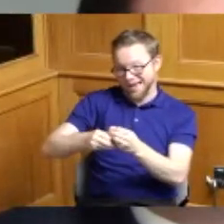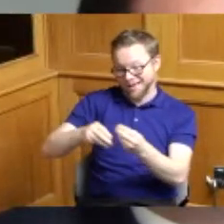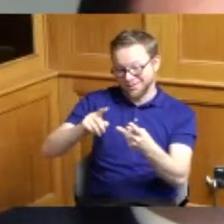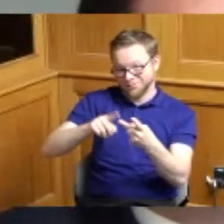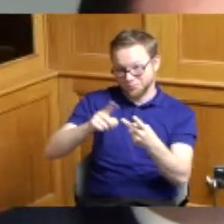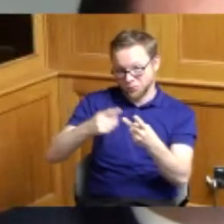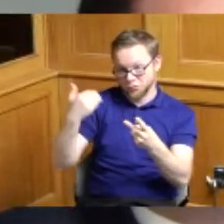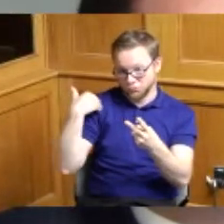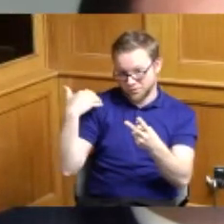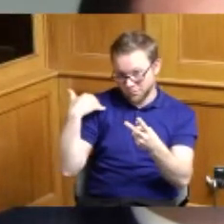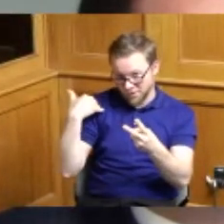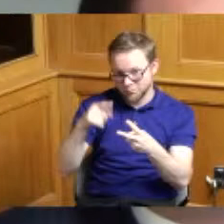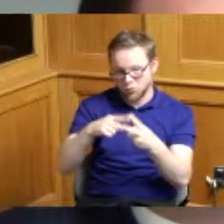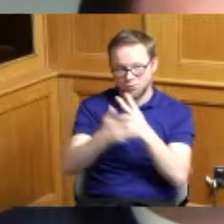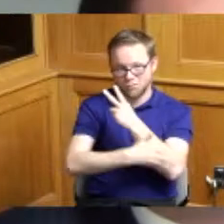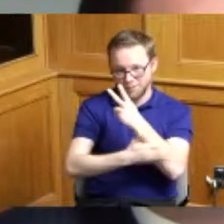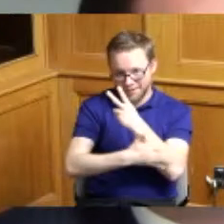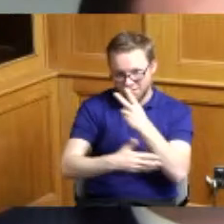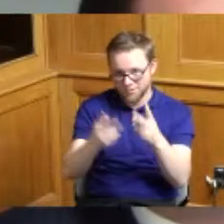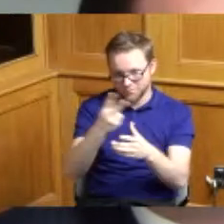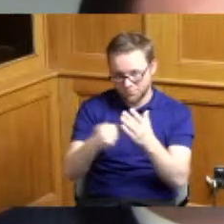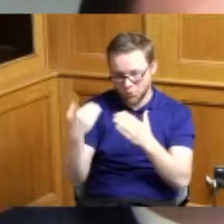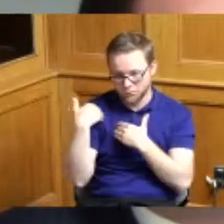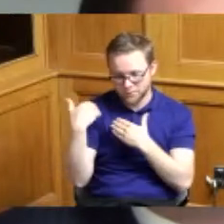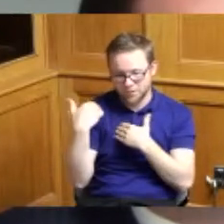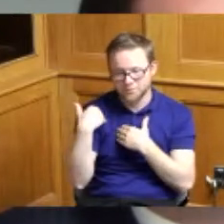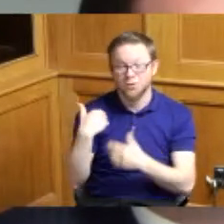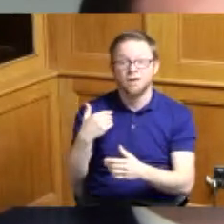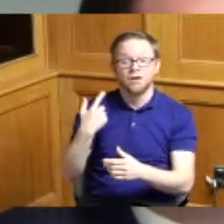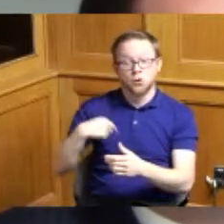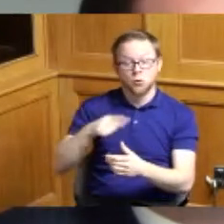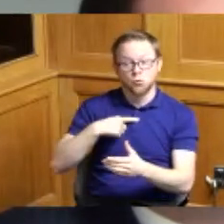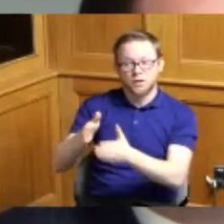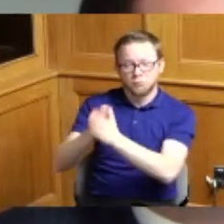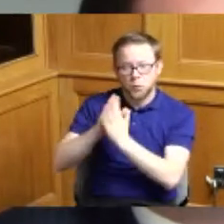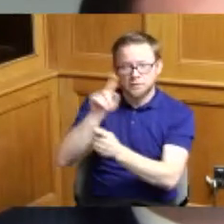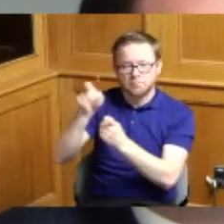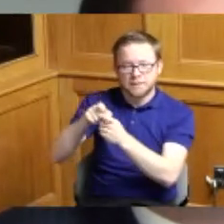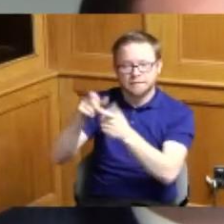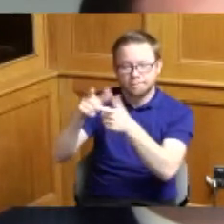they did not incorporate our precise language which goes a little bit further in terms of how